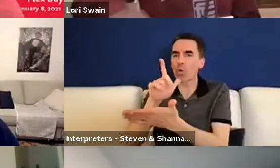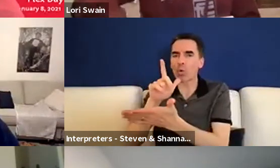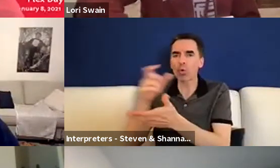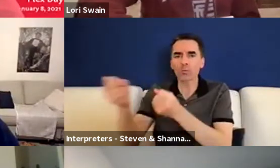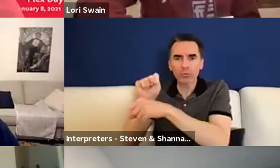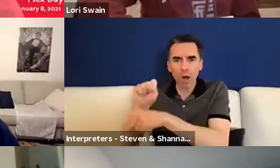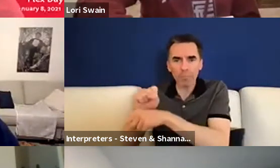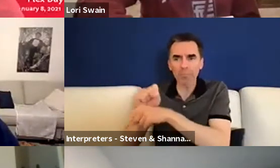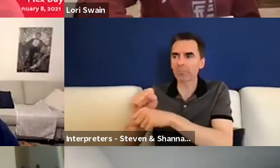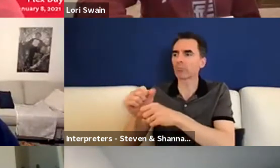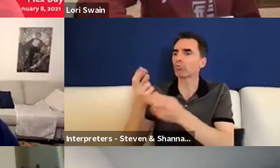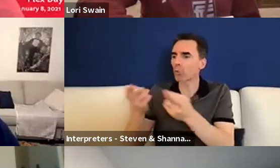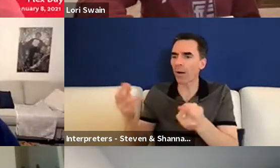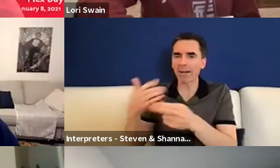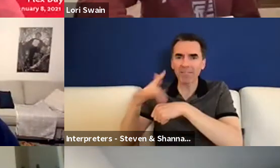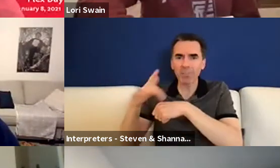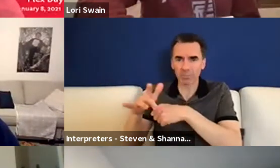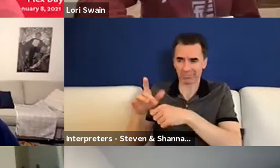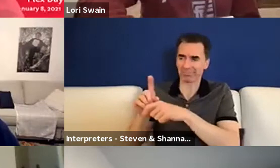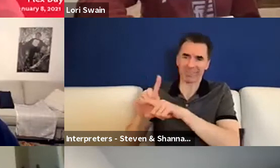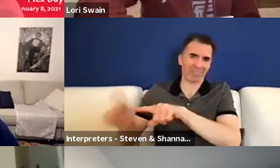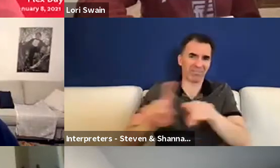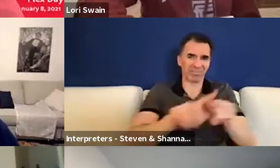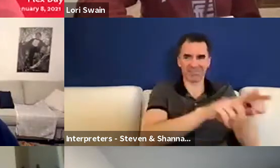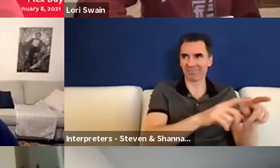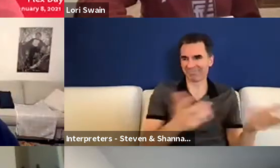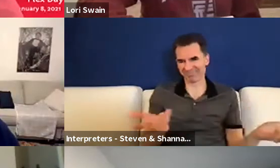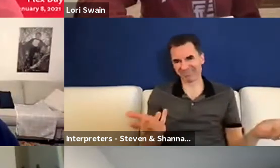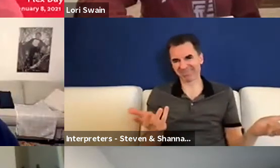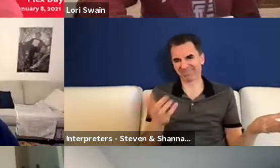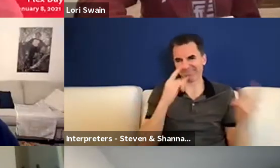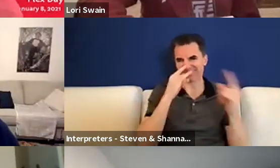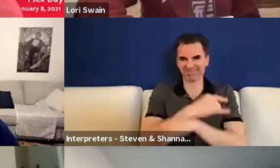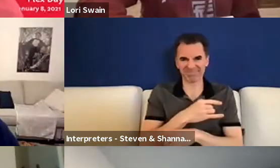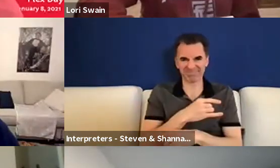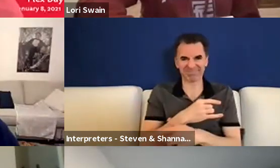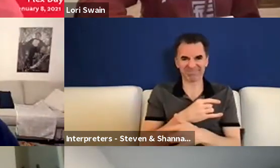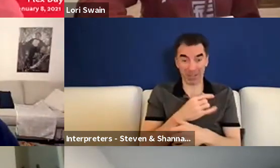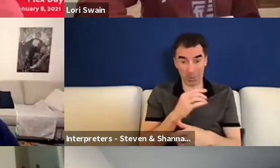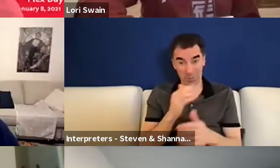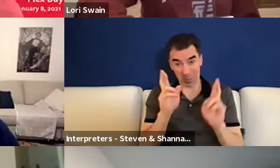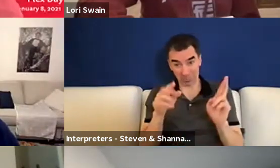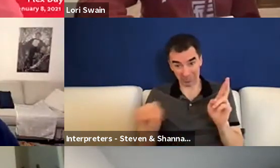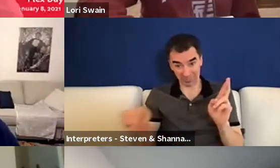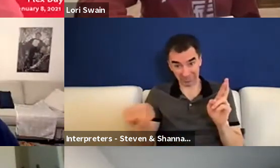very interesting to figure out what it looks like at one campus and not the other. But I hope that makes sense to you. And if that was your if that was your question.